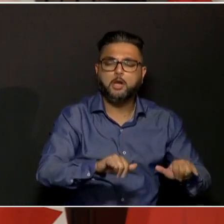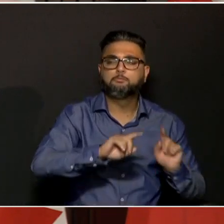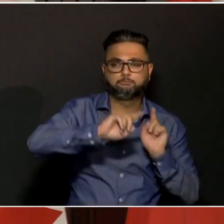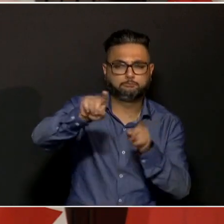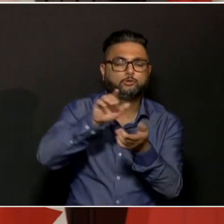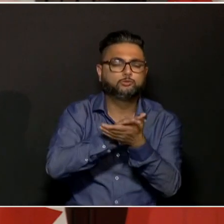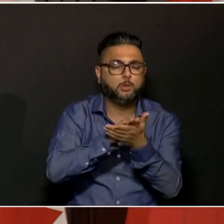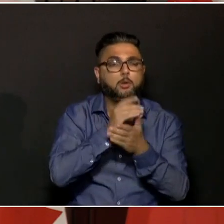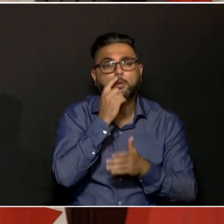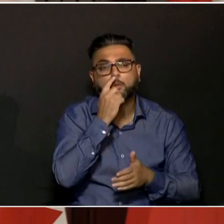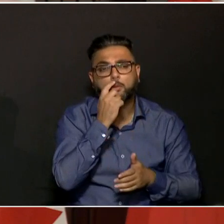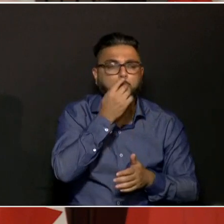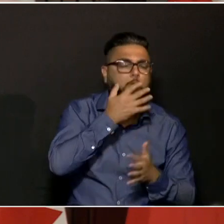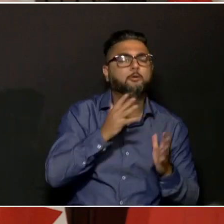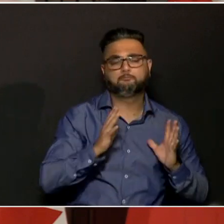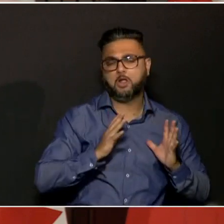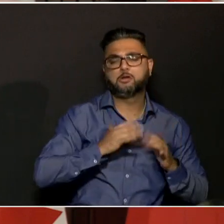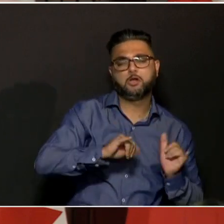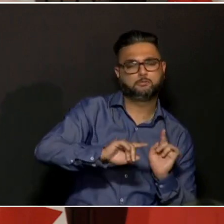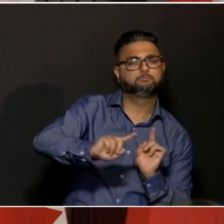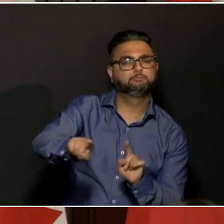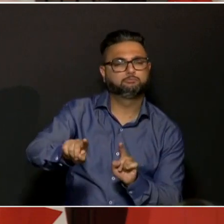only a runny nose,